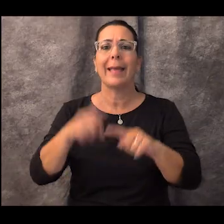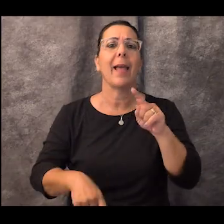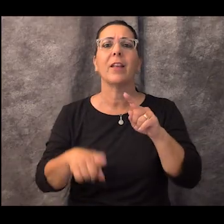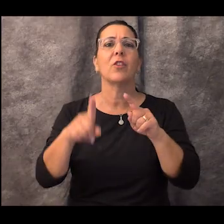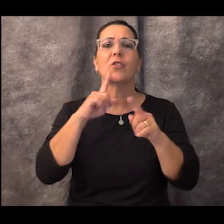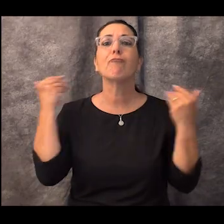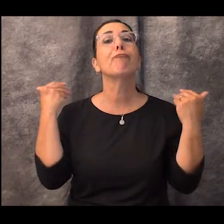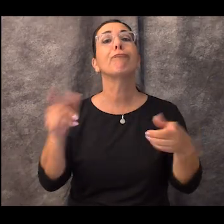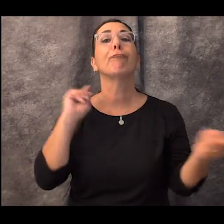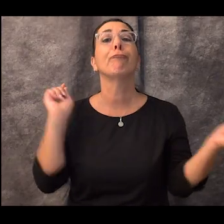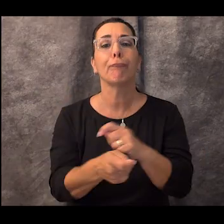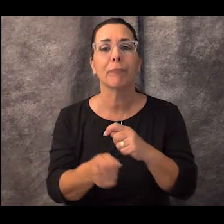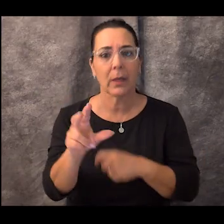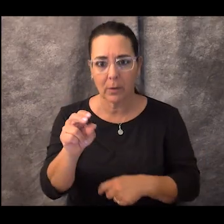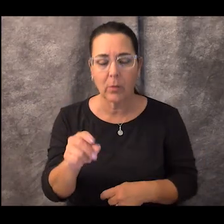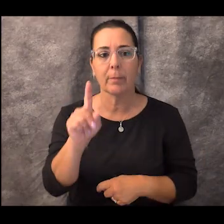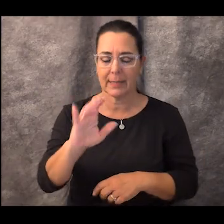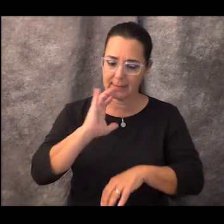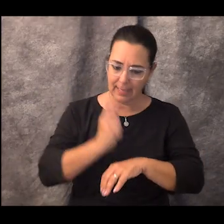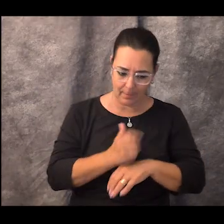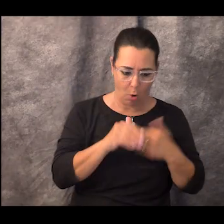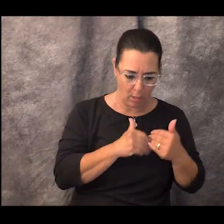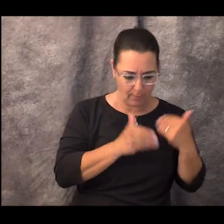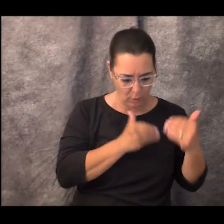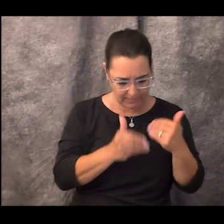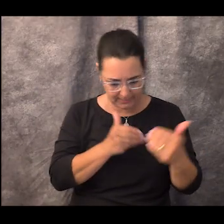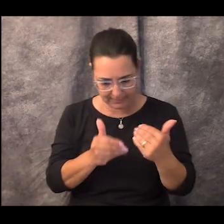We had to make sure we have all the processes in place before we make those changes.